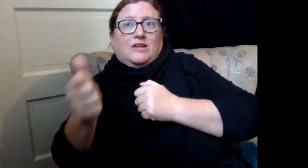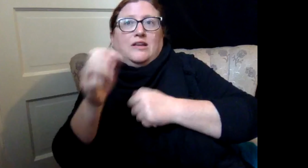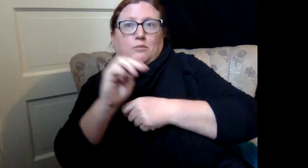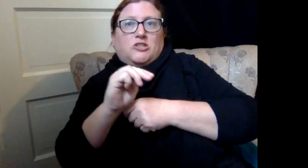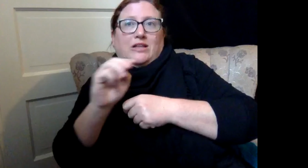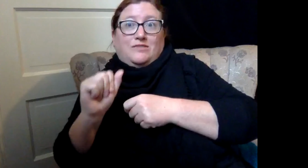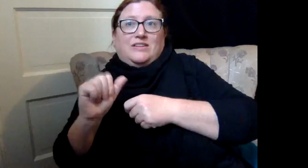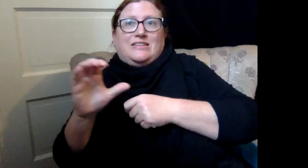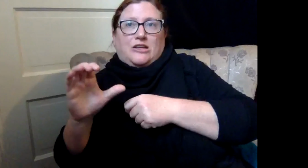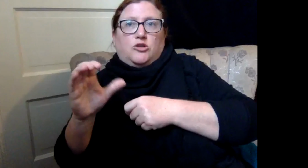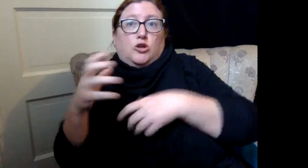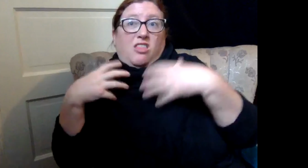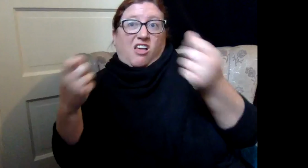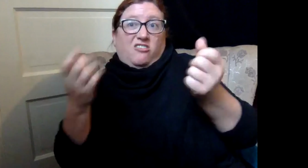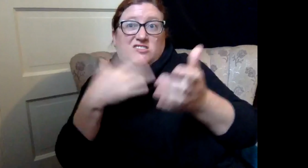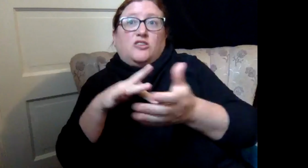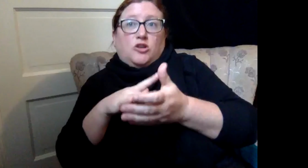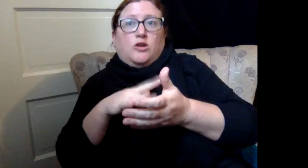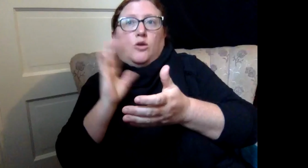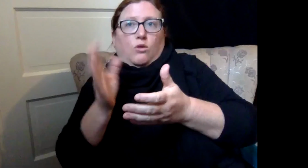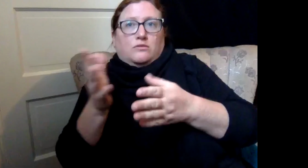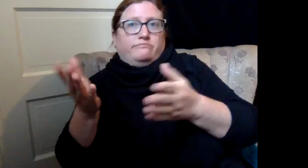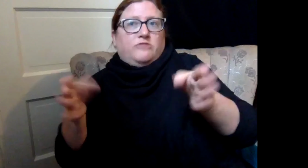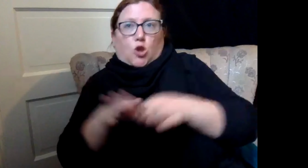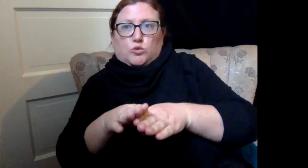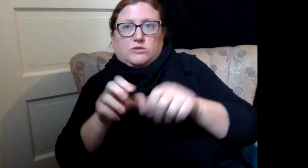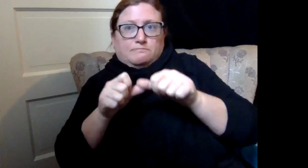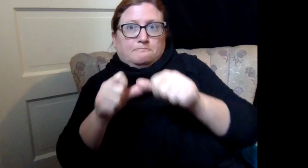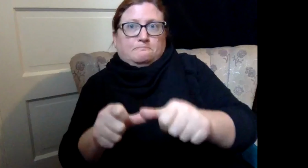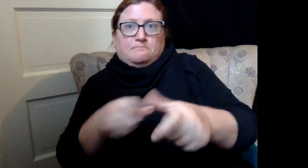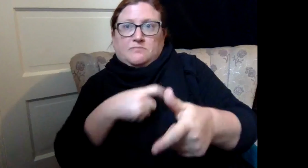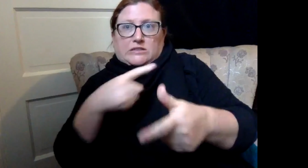stay remote by example. The activity center as health center will probably